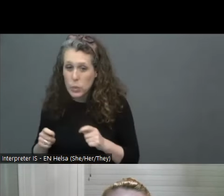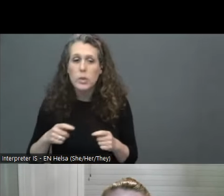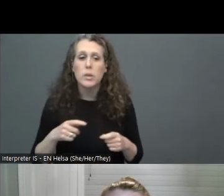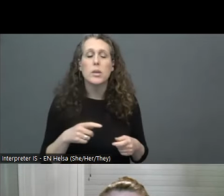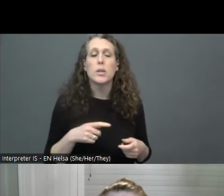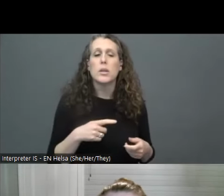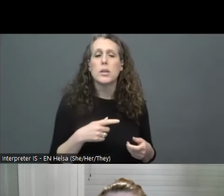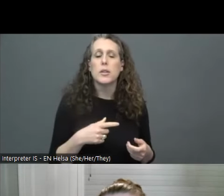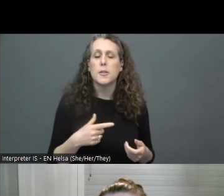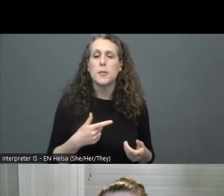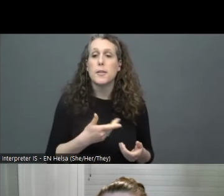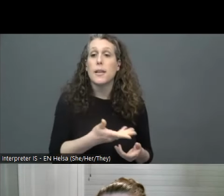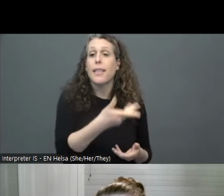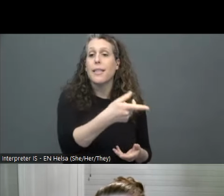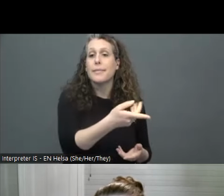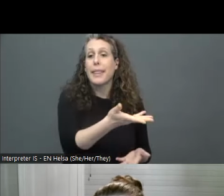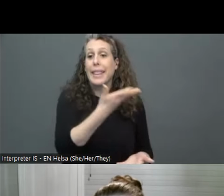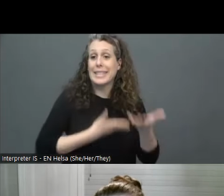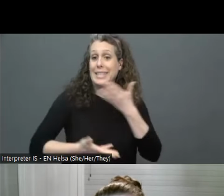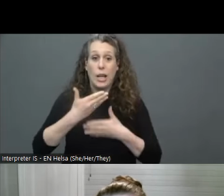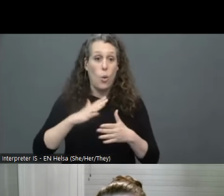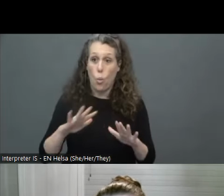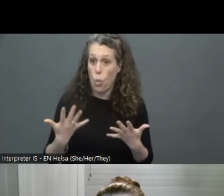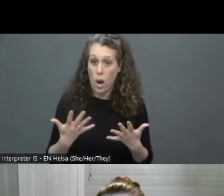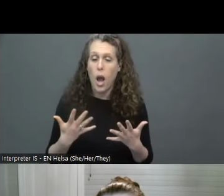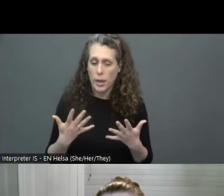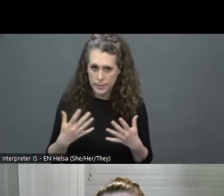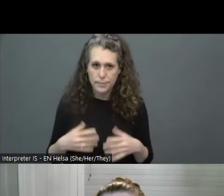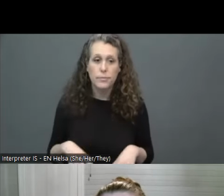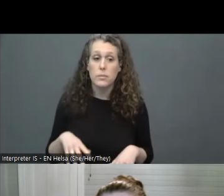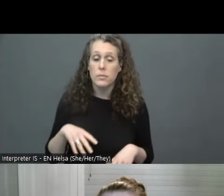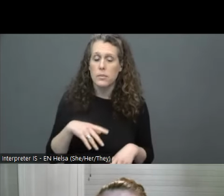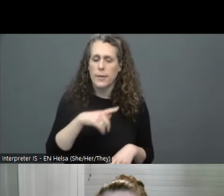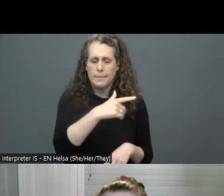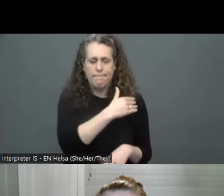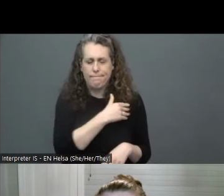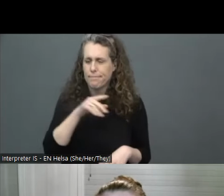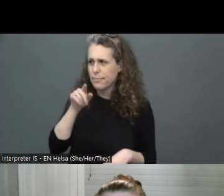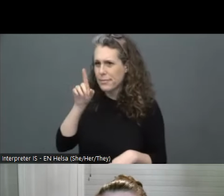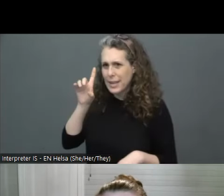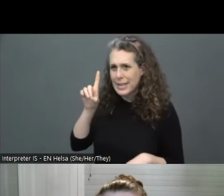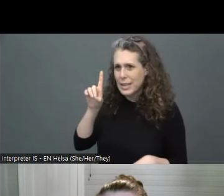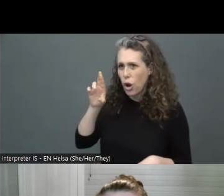is first of all how important it is for us as the DRG to define our target for technical support.